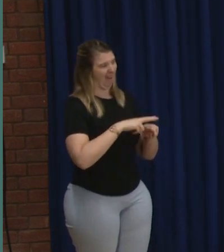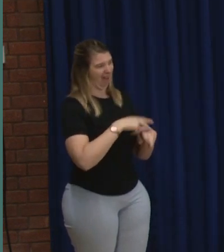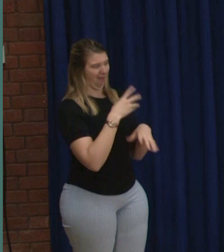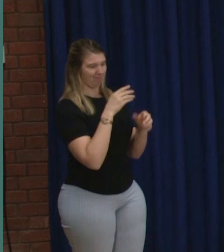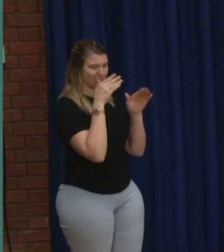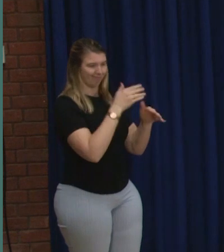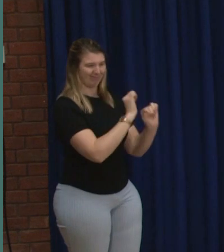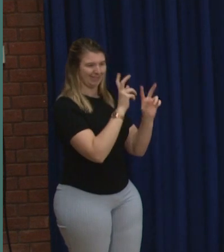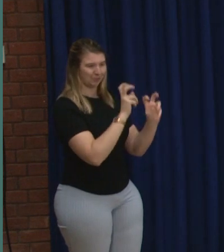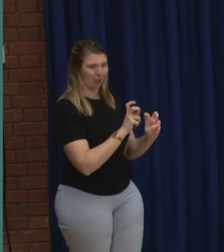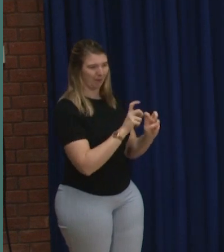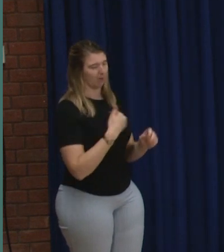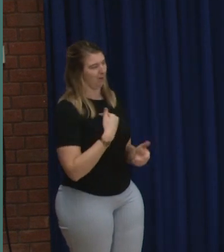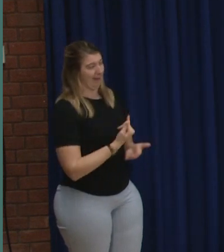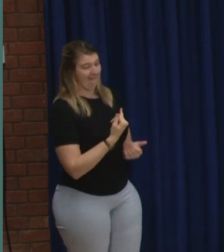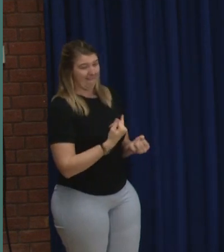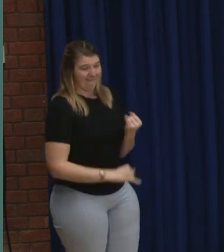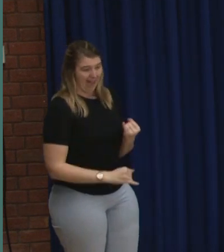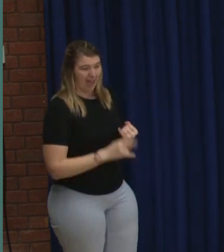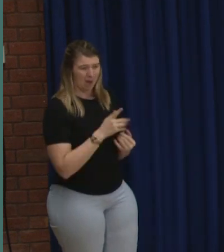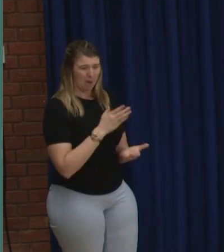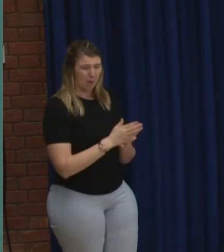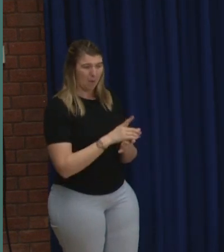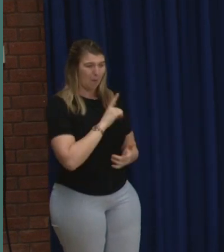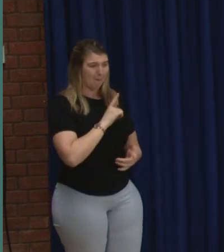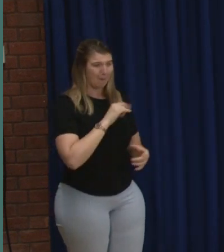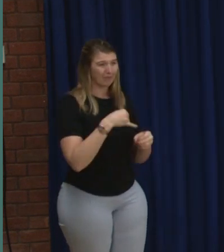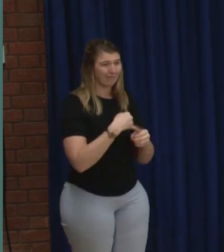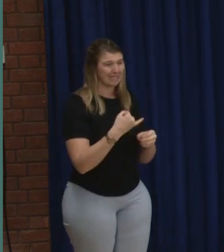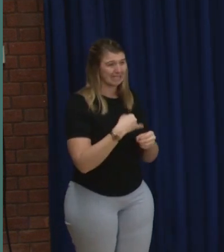because I found physics quite difficult conceptually to do and finally though when